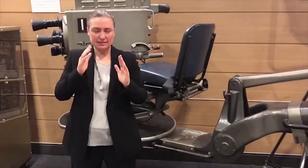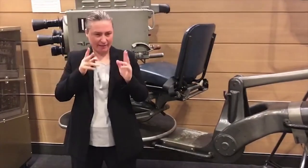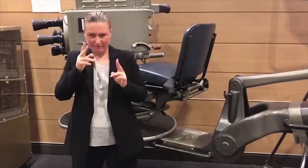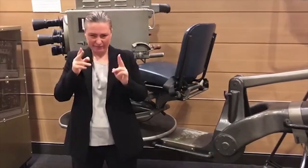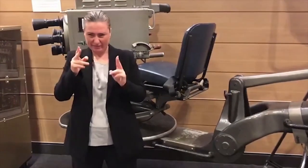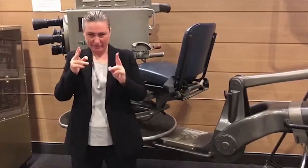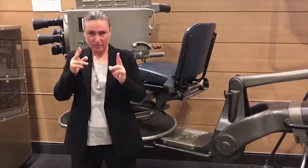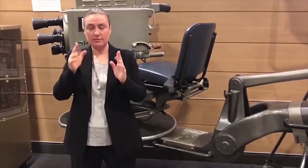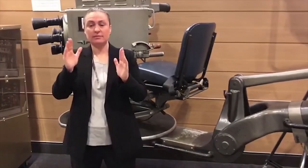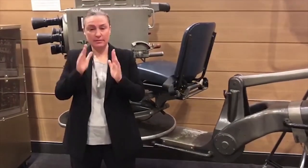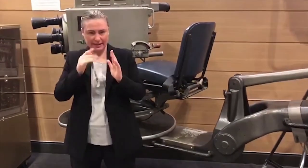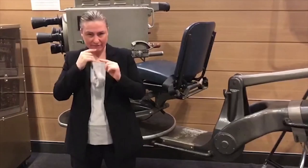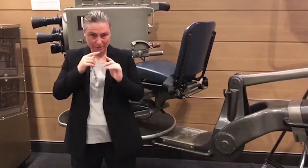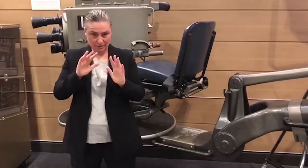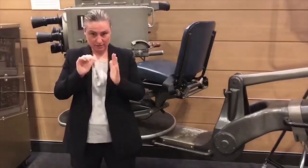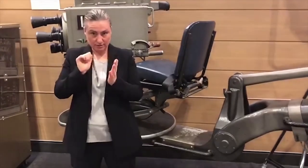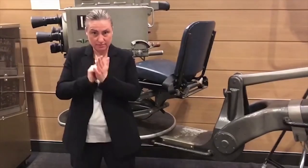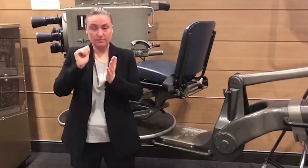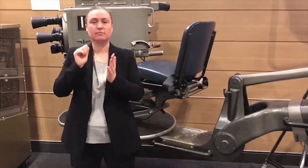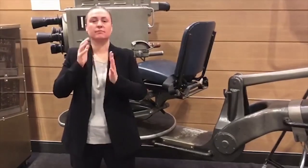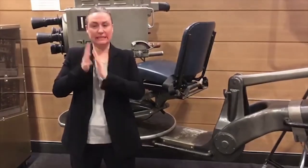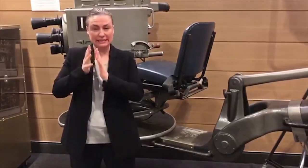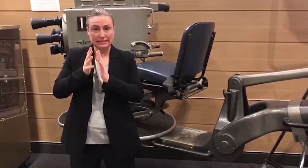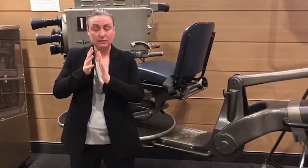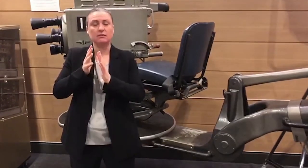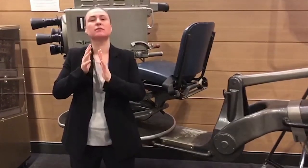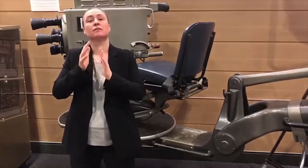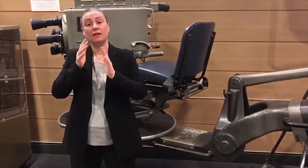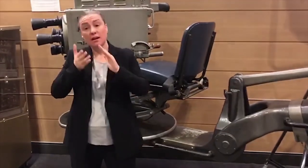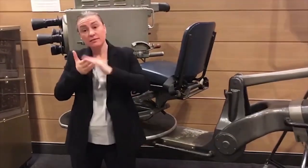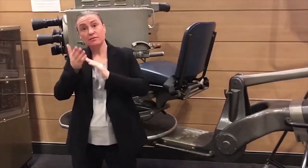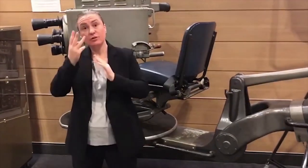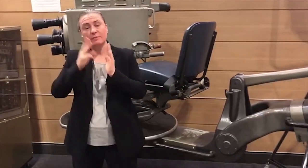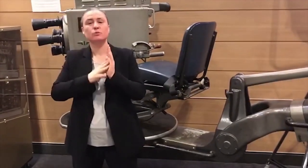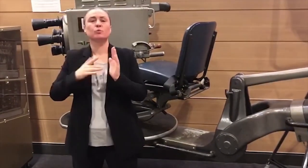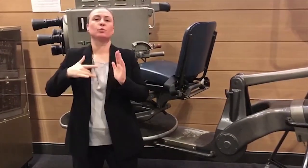So I'll edit out parts to make sure it fits within the time frame. Once that is achieved,